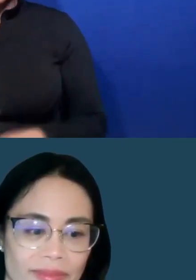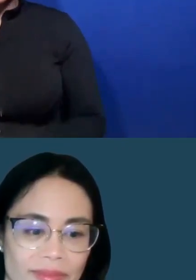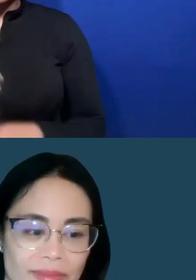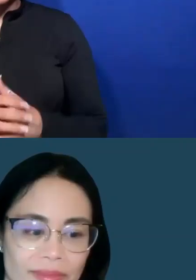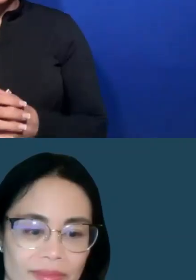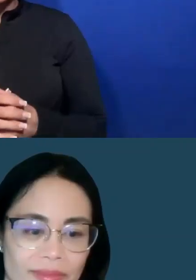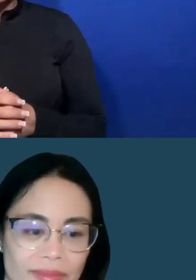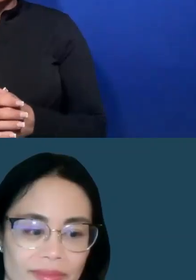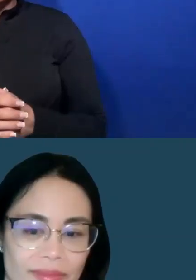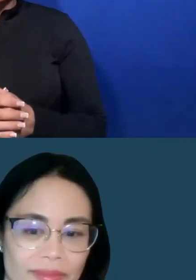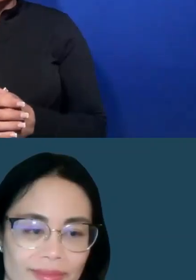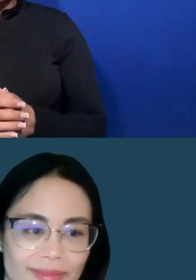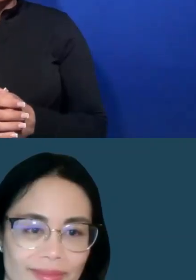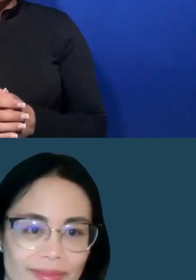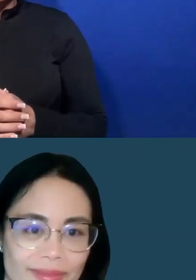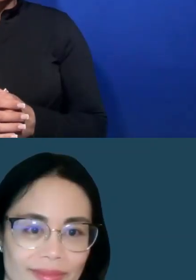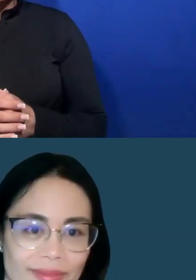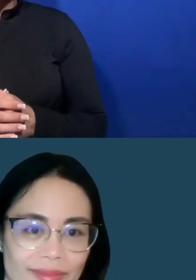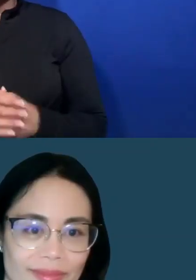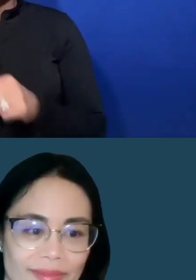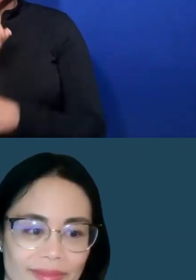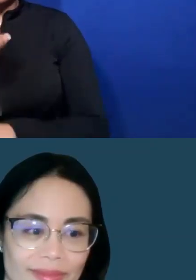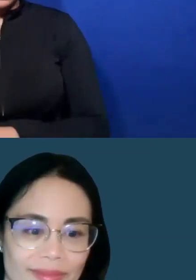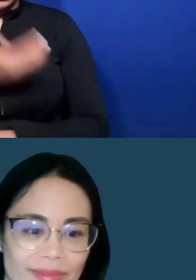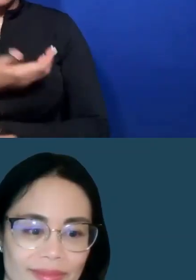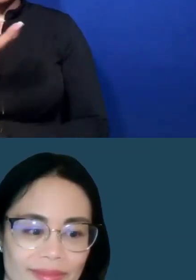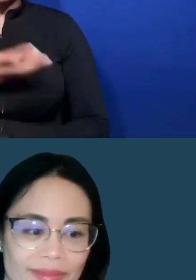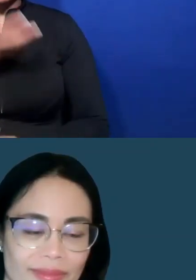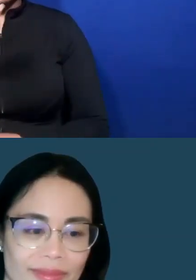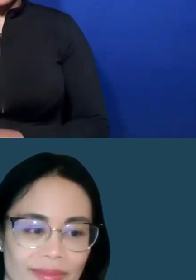that would be so helpful not only for me